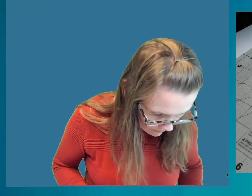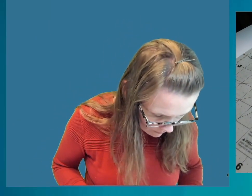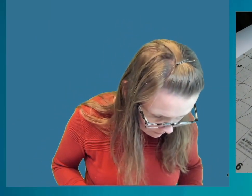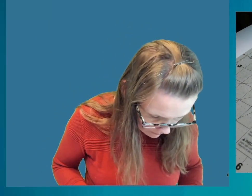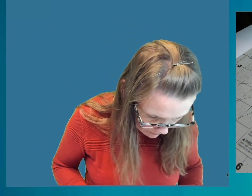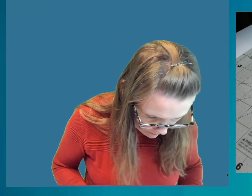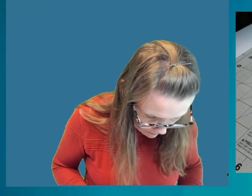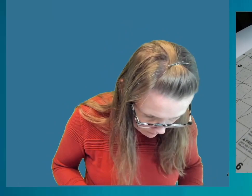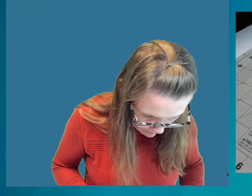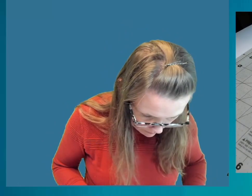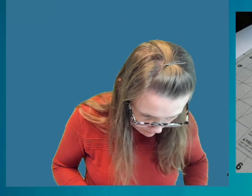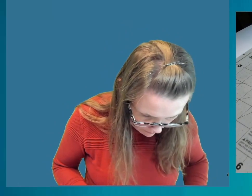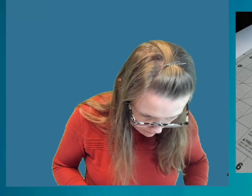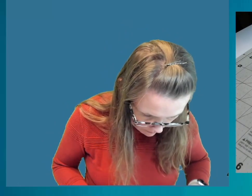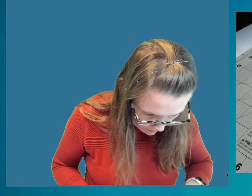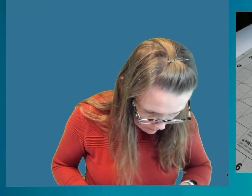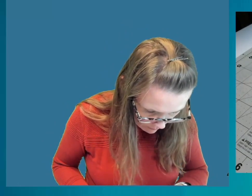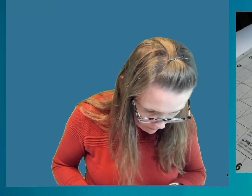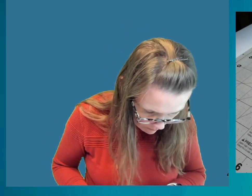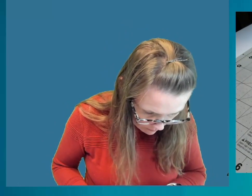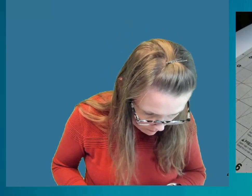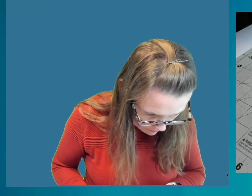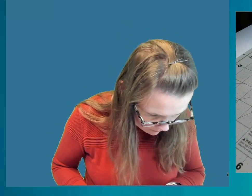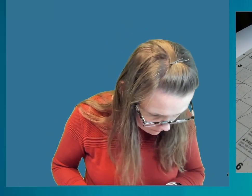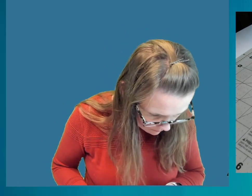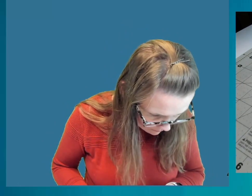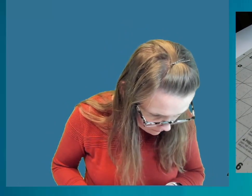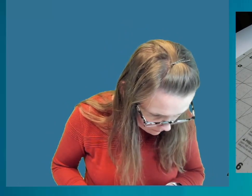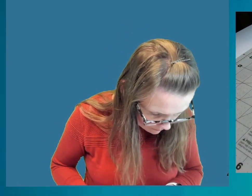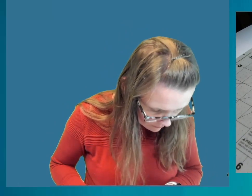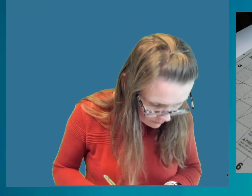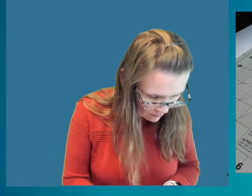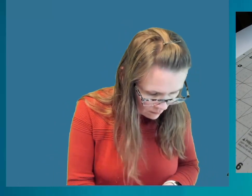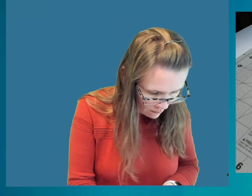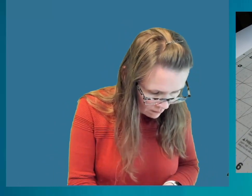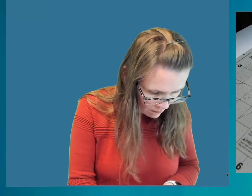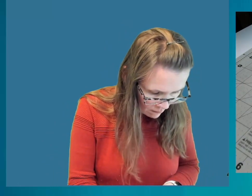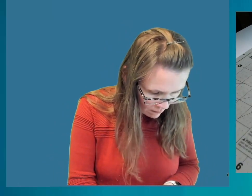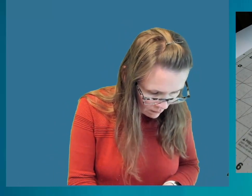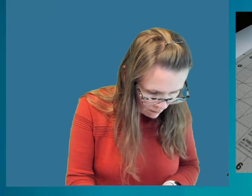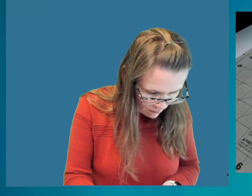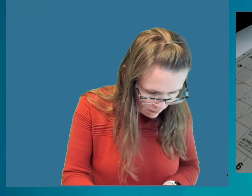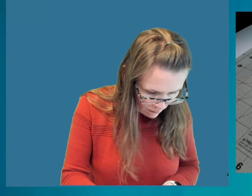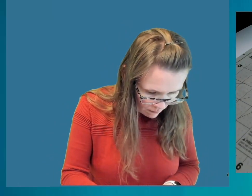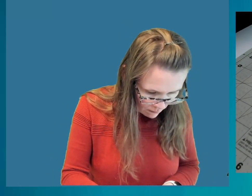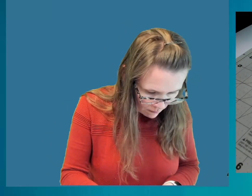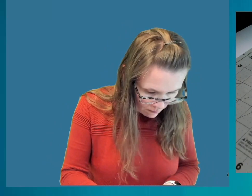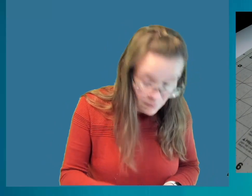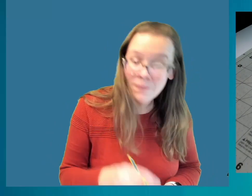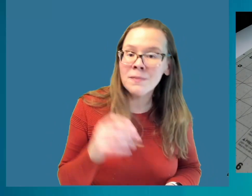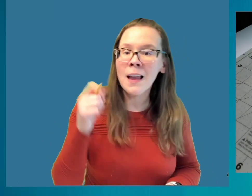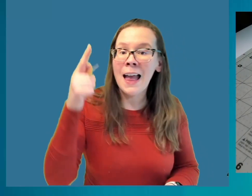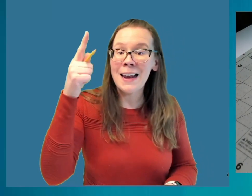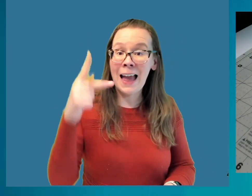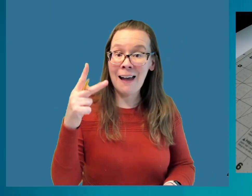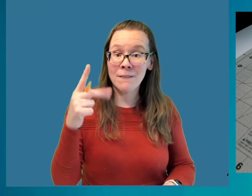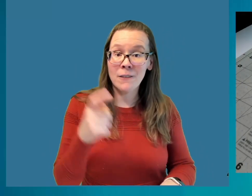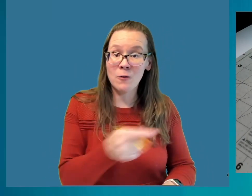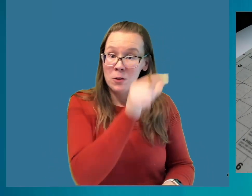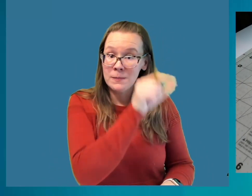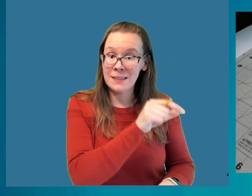a half inch. So I go ahead and draw, um, a line just with a pencil: a half inch up from the bottom